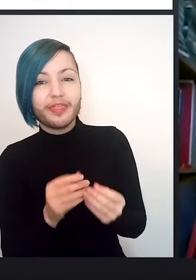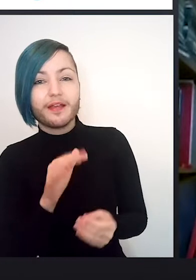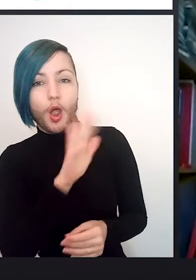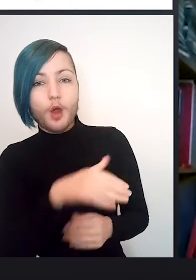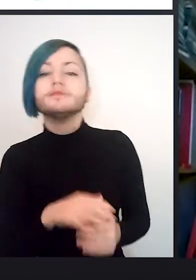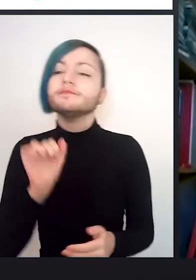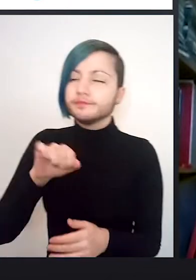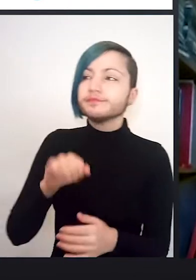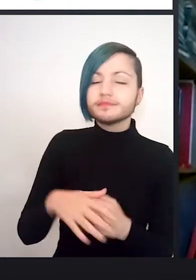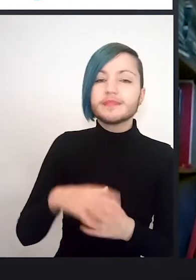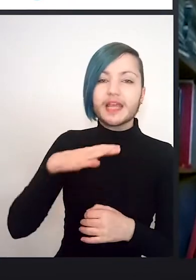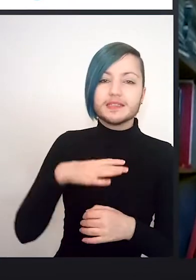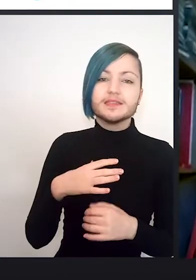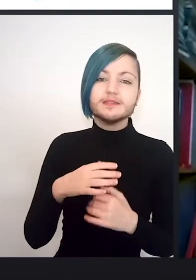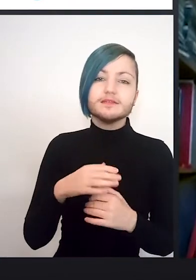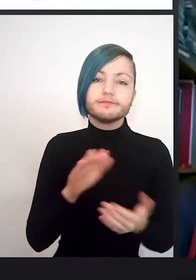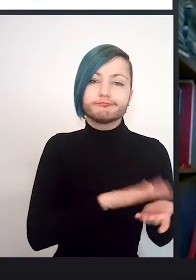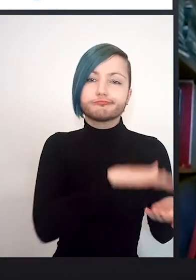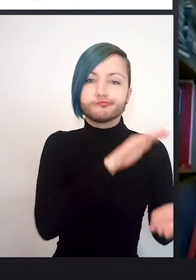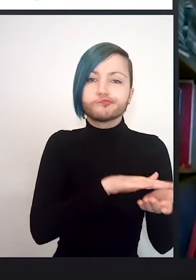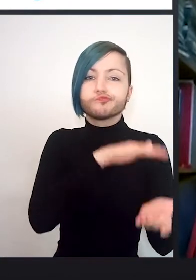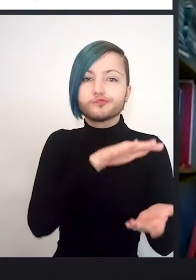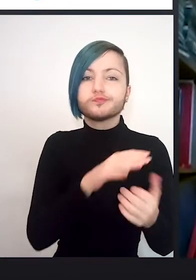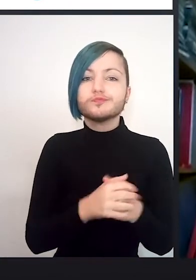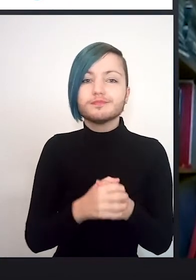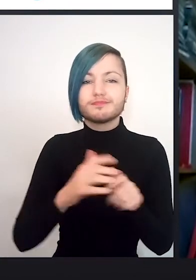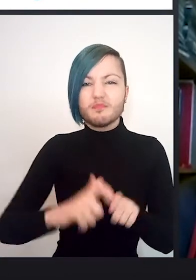Yeah that's right, pads and you know, things like that.